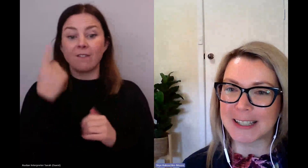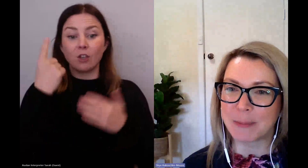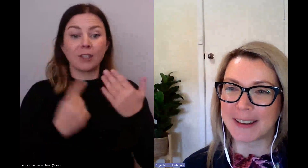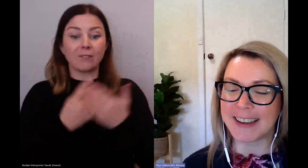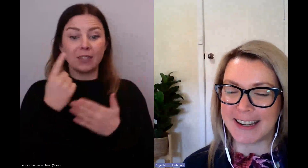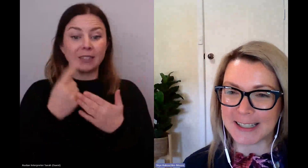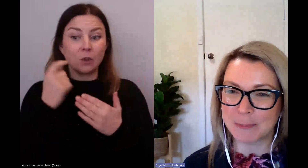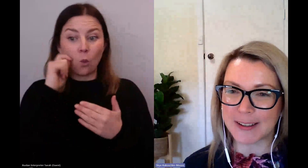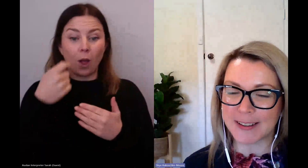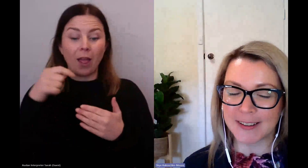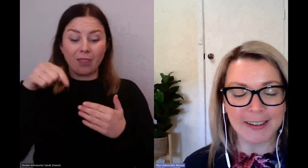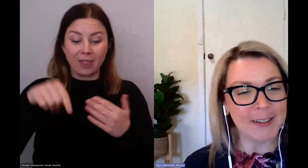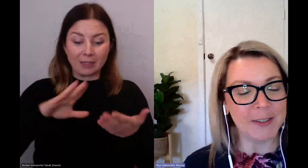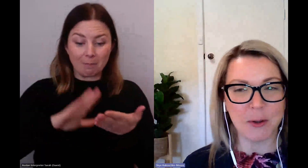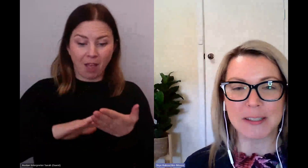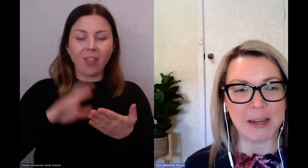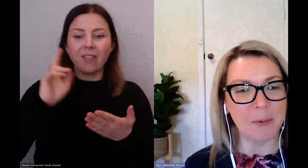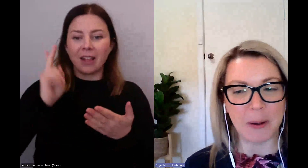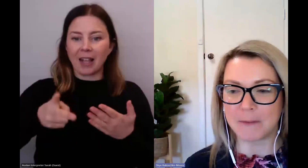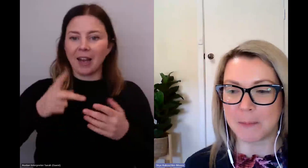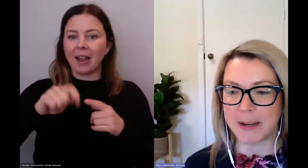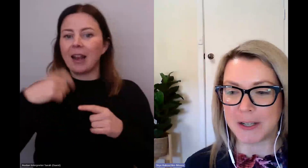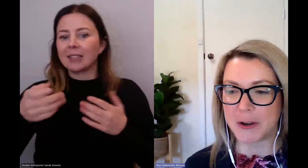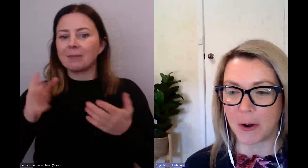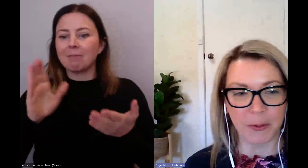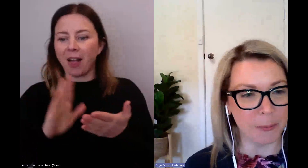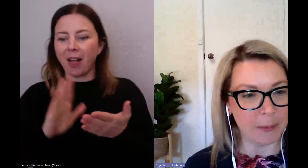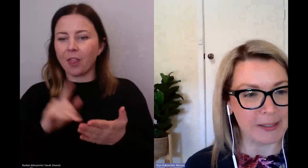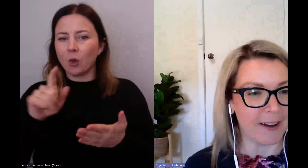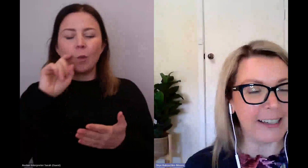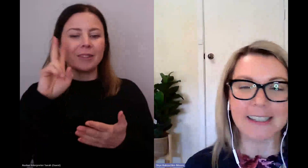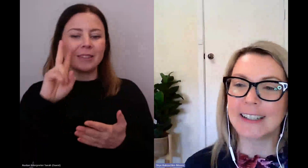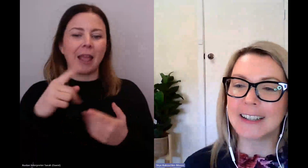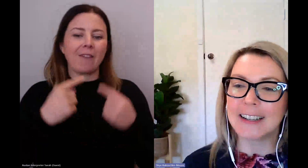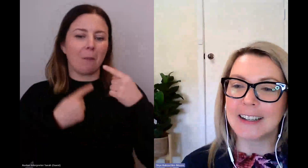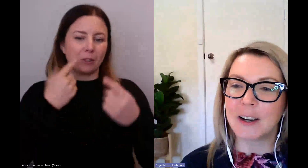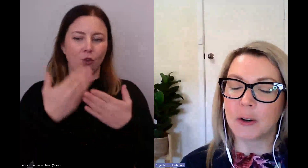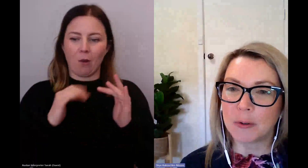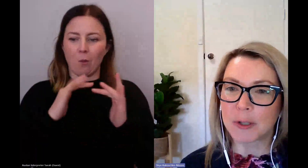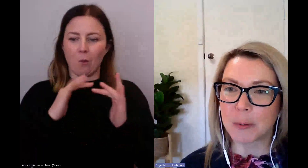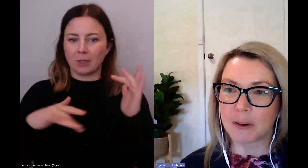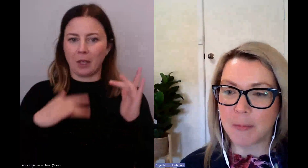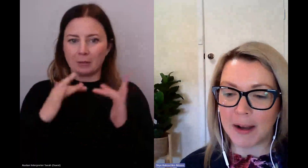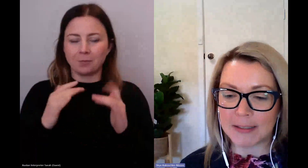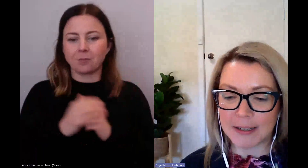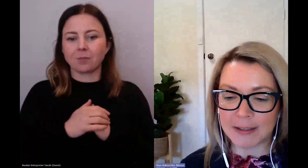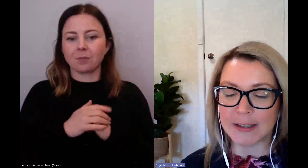this month and the next month so you'll see more information on the website. Also a reminder